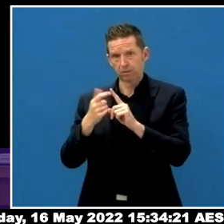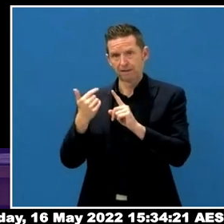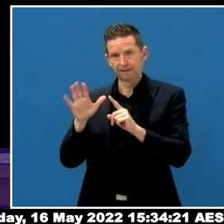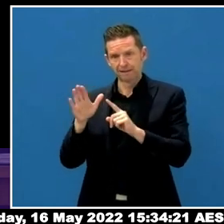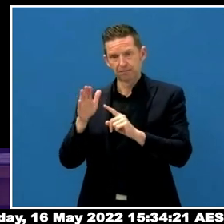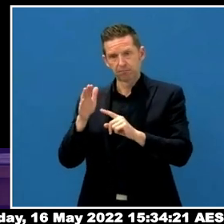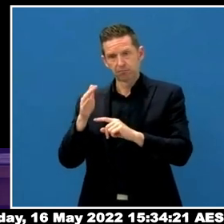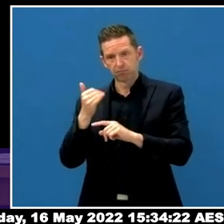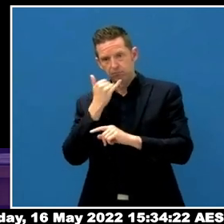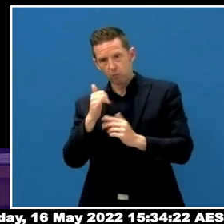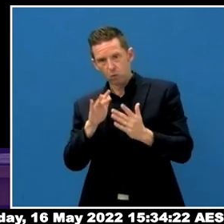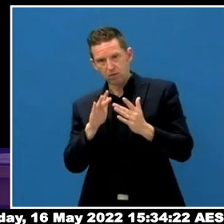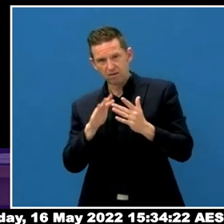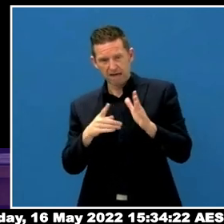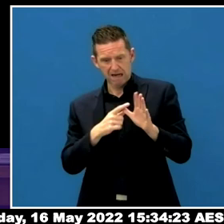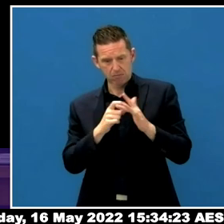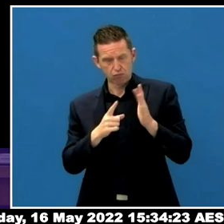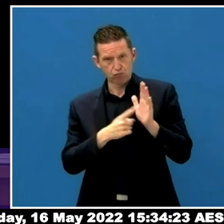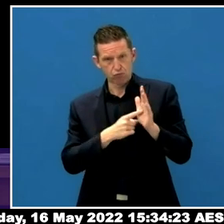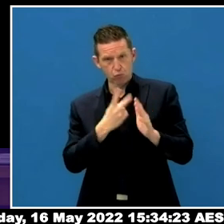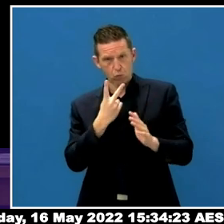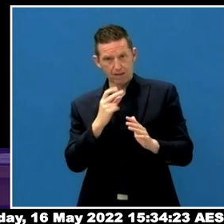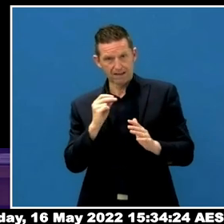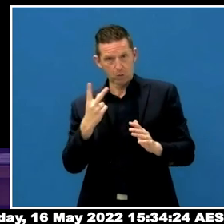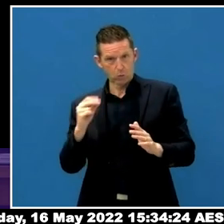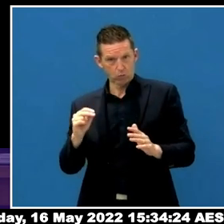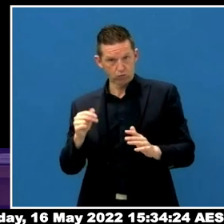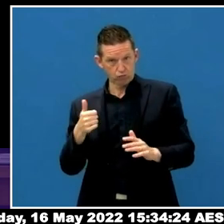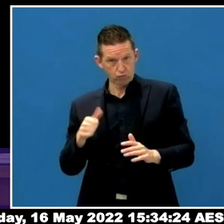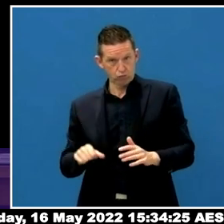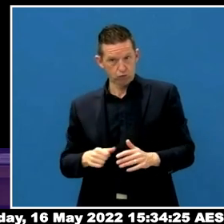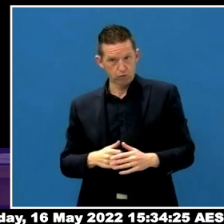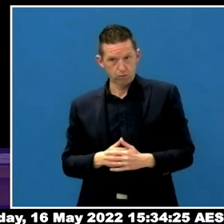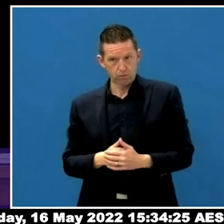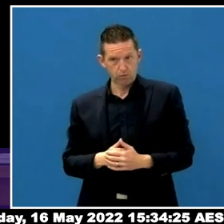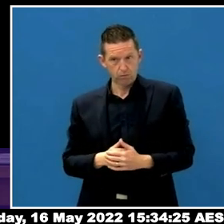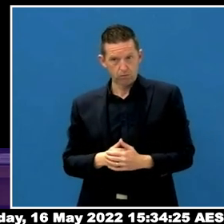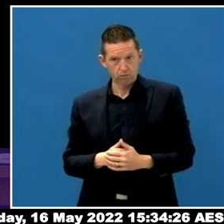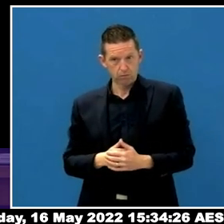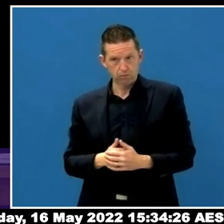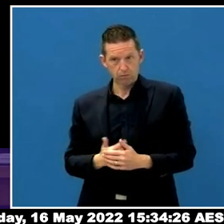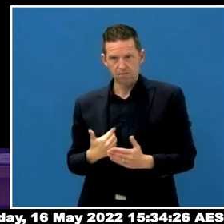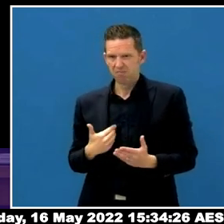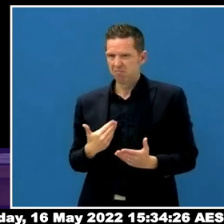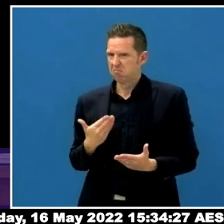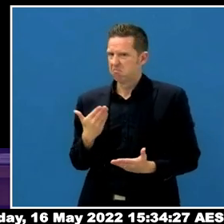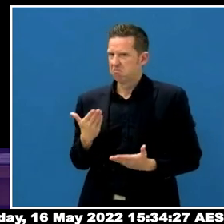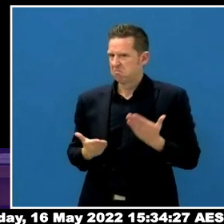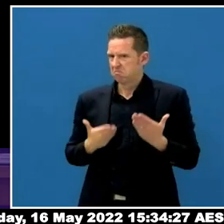You were called by then? SUZIE: I'm not exactly sure. It was April. Is that right, Rob?